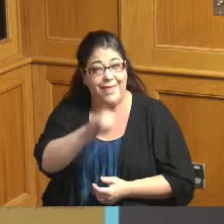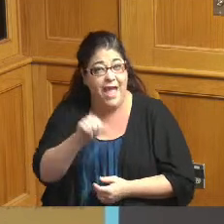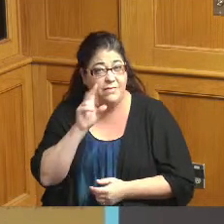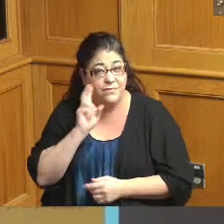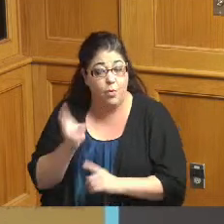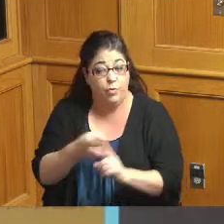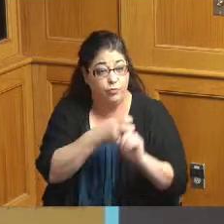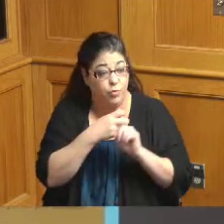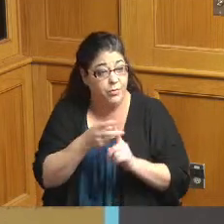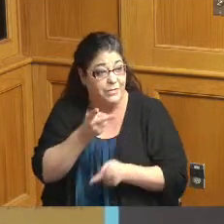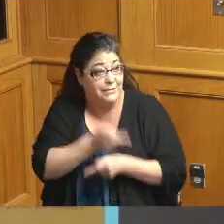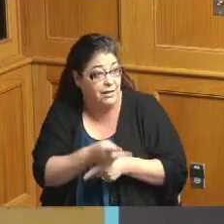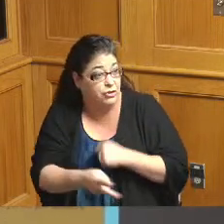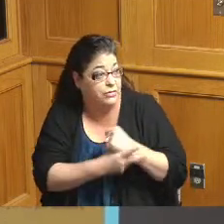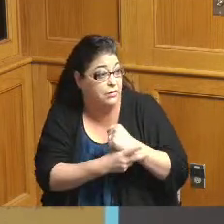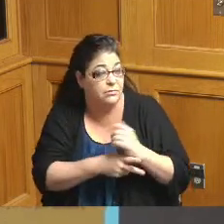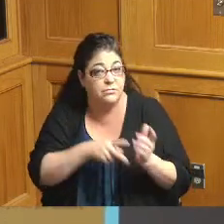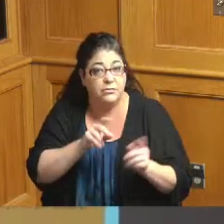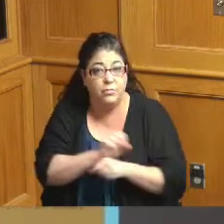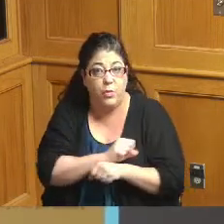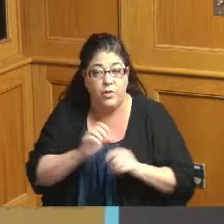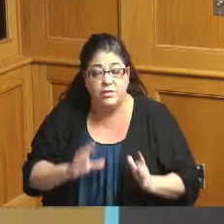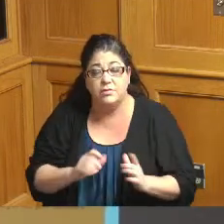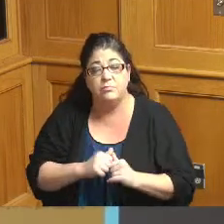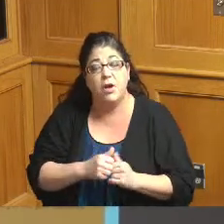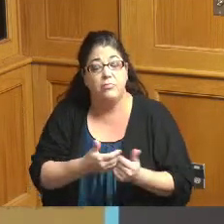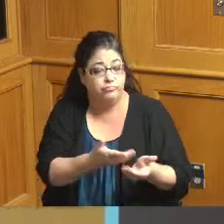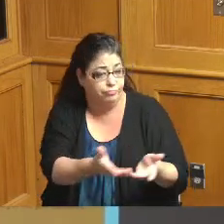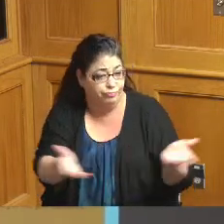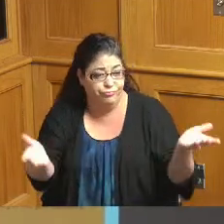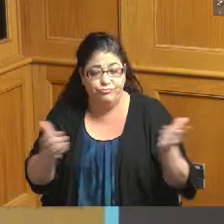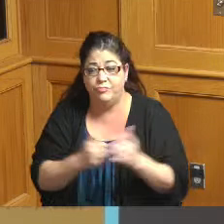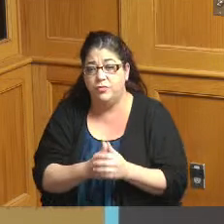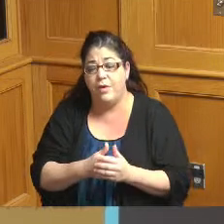Retention I'm happy to answer any questions but I'll let you move through that on your own